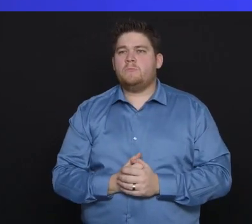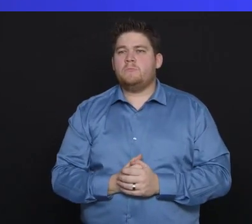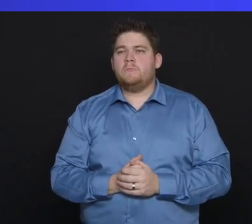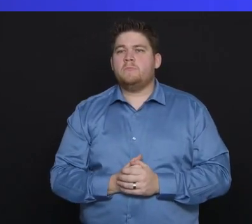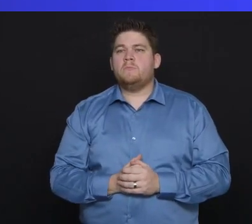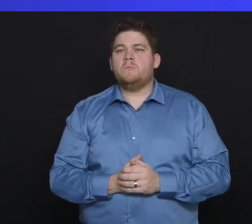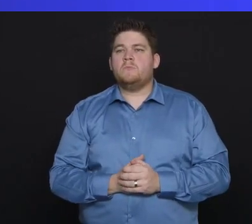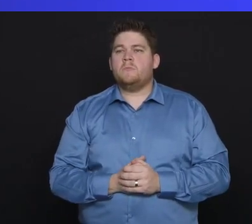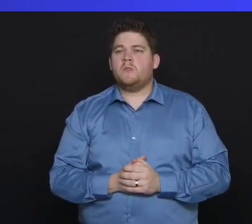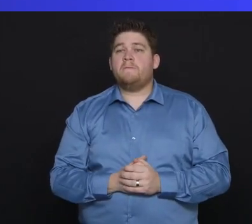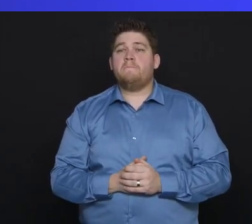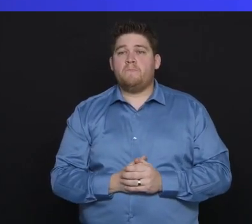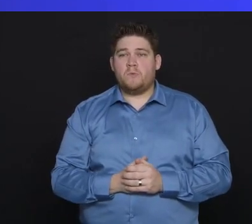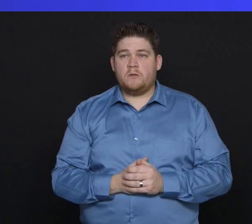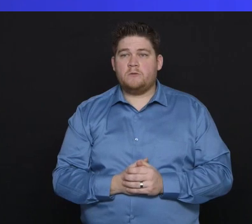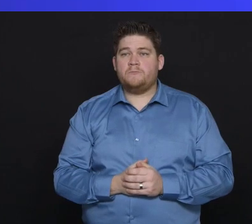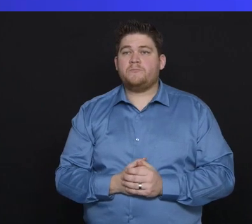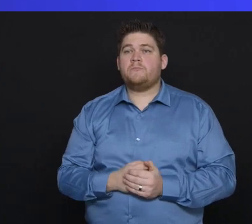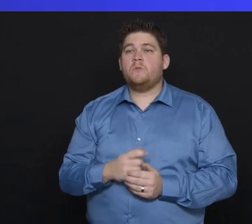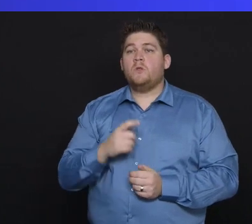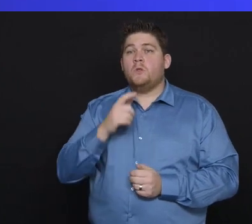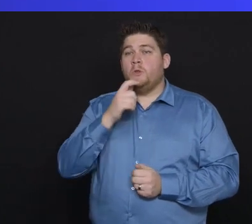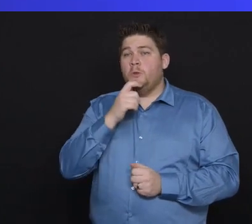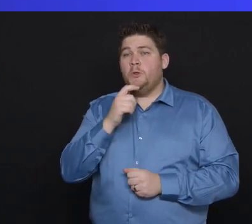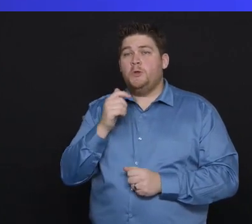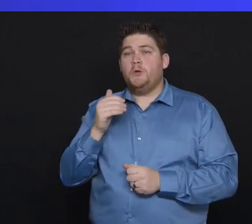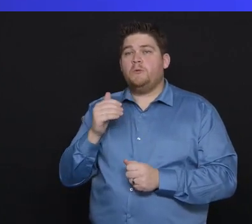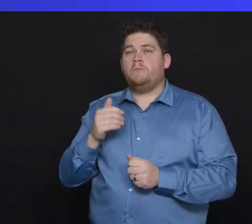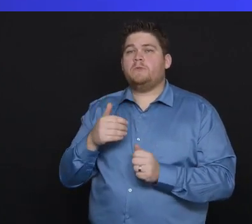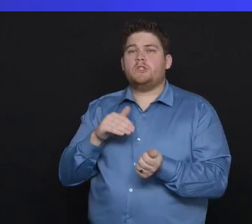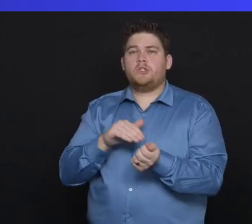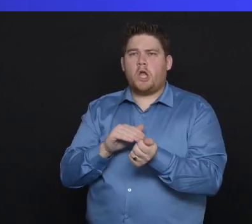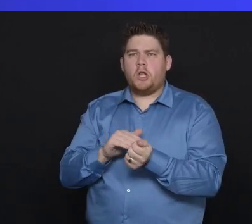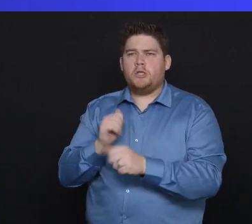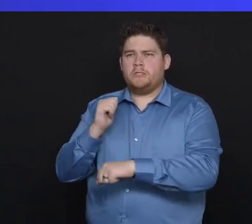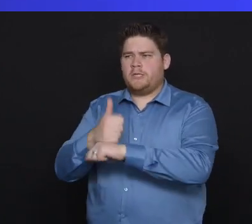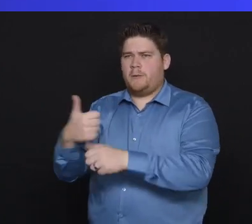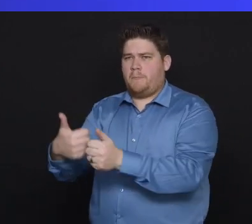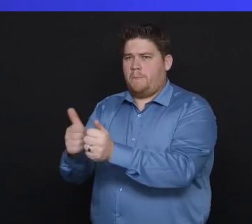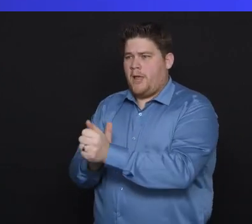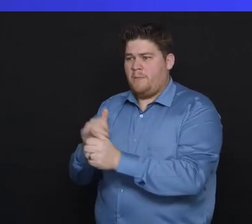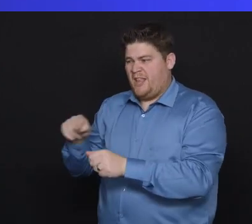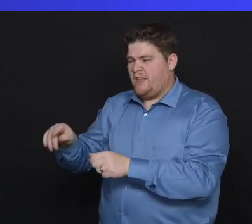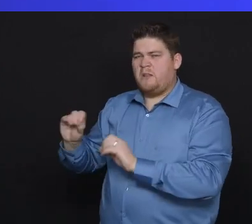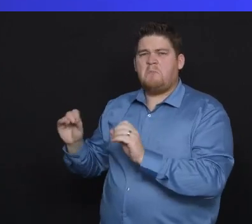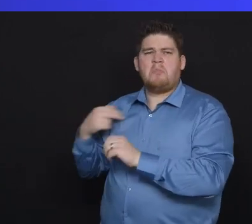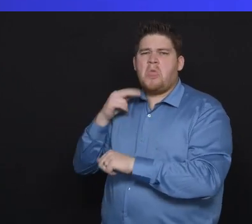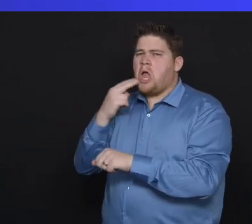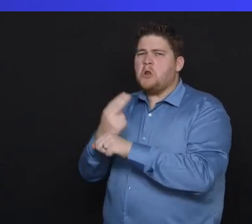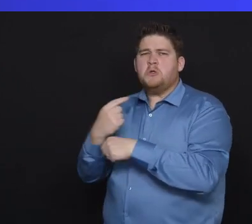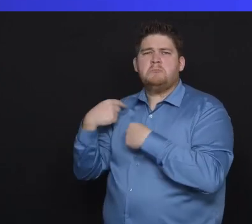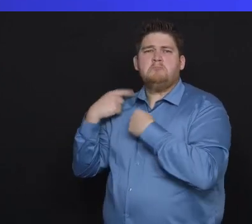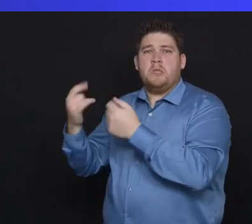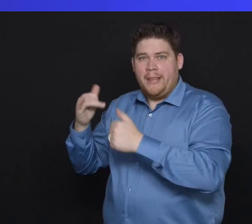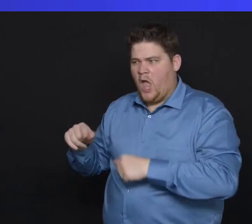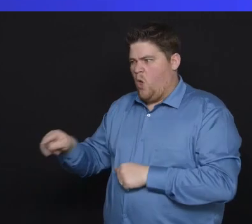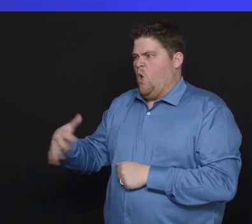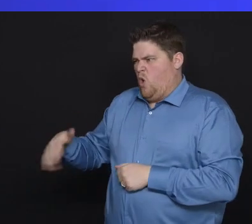proven to be very useful, I think, in community, and we've all seen this and people who have seen them in action understand this.